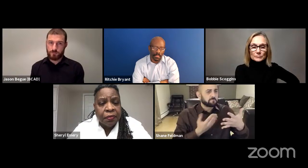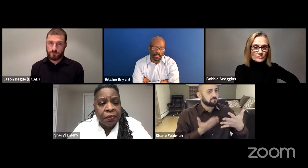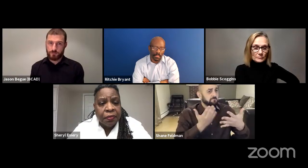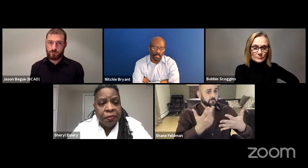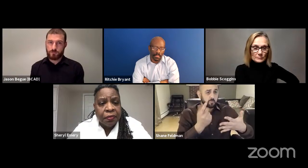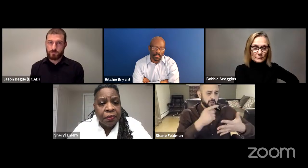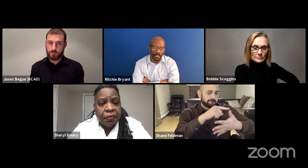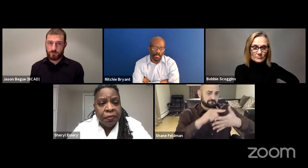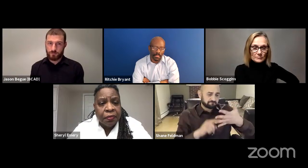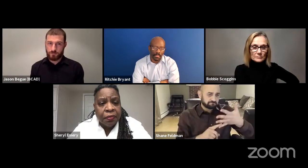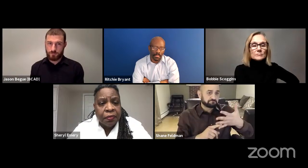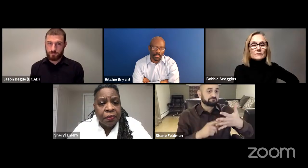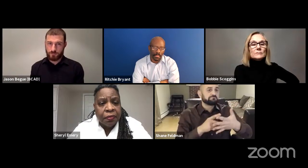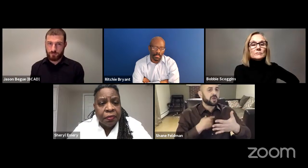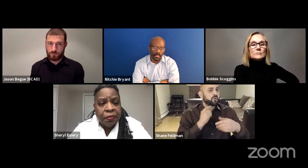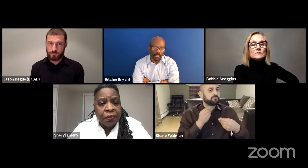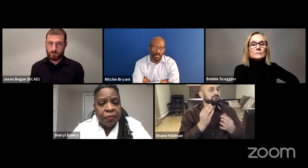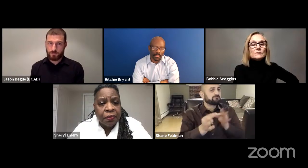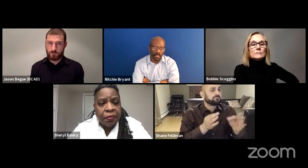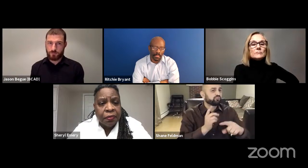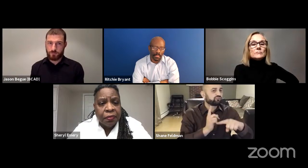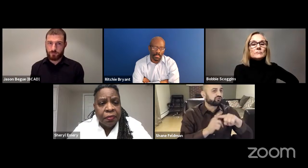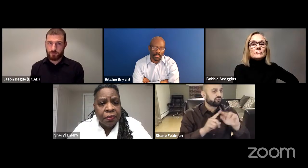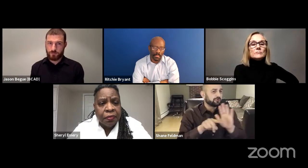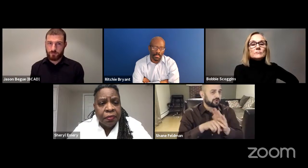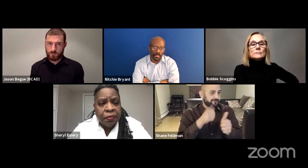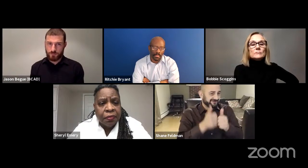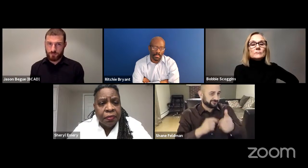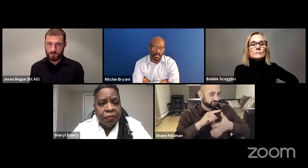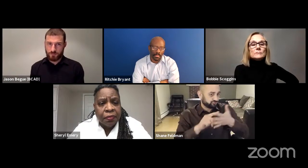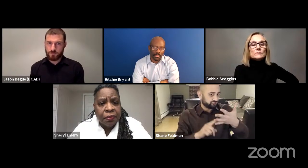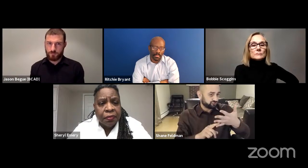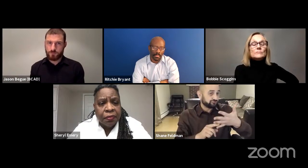of Maryland seen issues with unqualified and unskilled interpreters. So having that protection